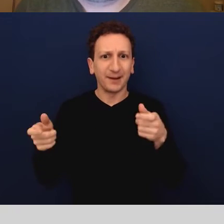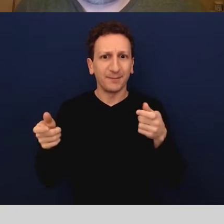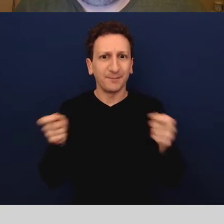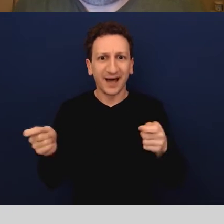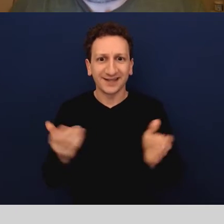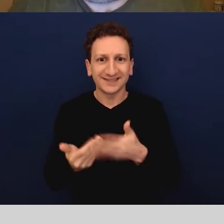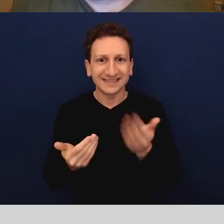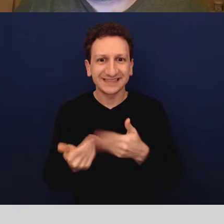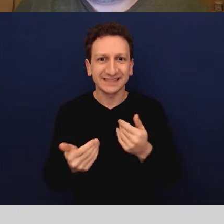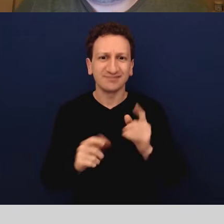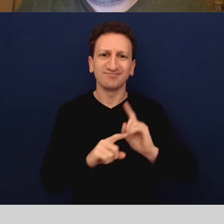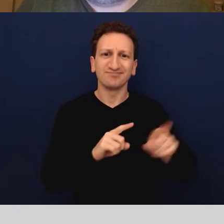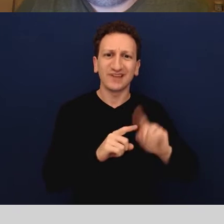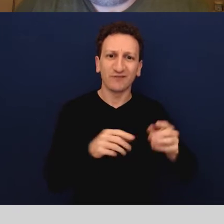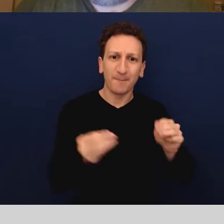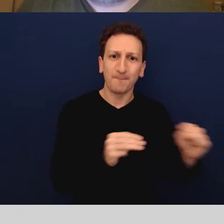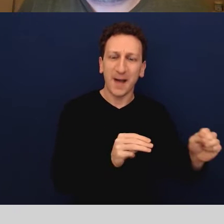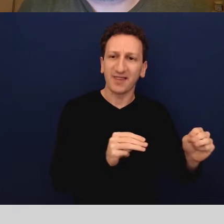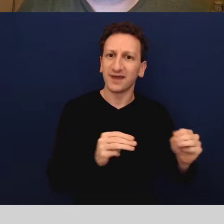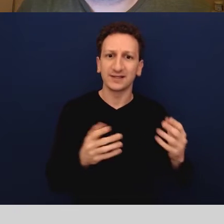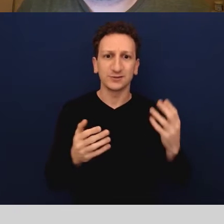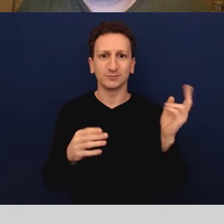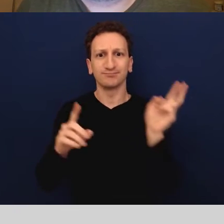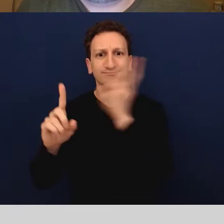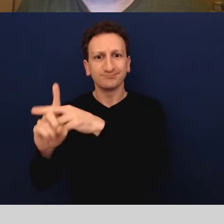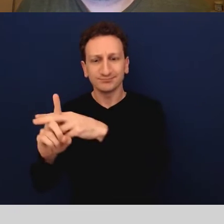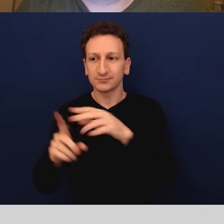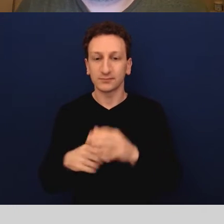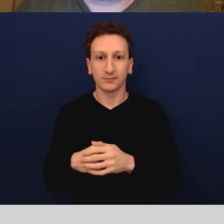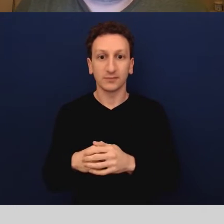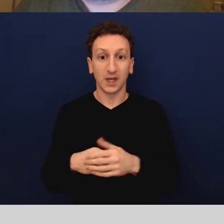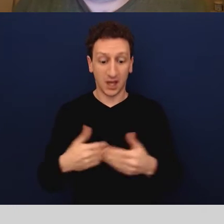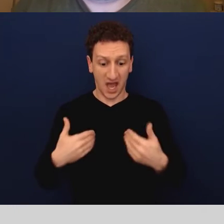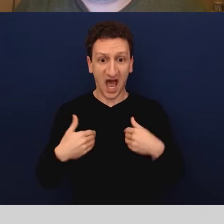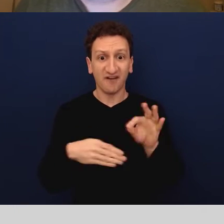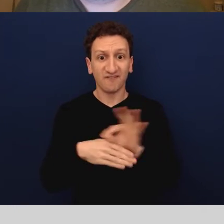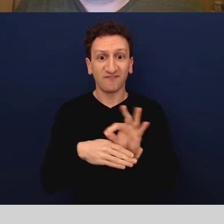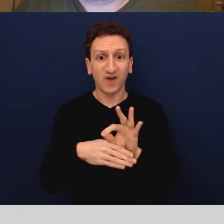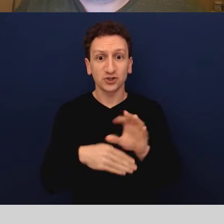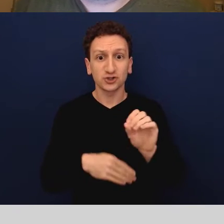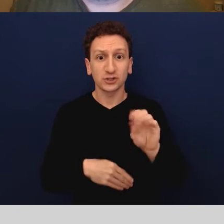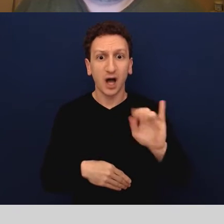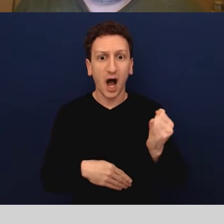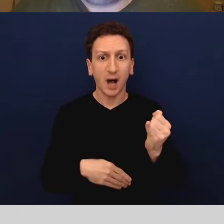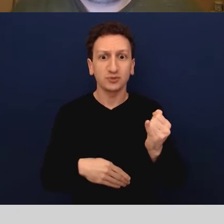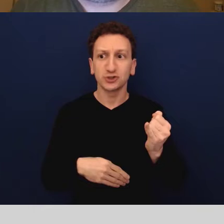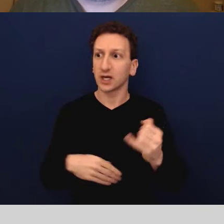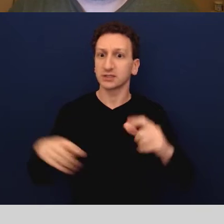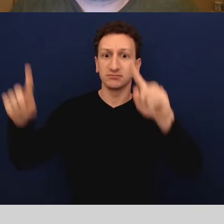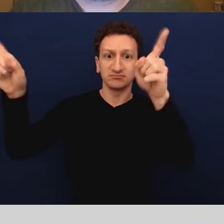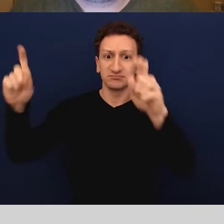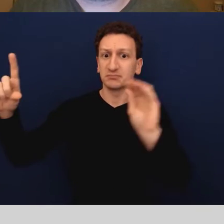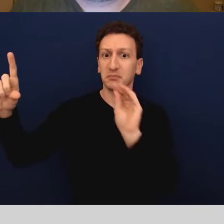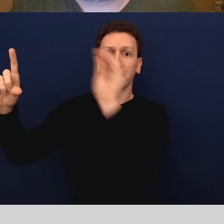Functions are a first level object. You can them in dictionaries, you can put them in list. You can do whatever you want.